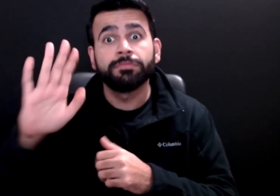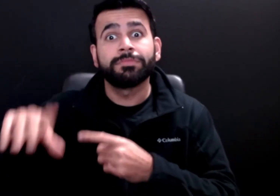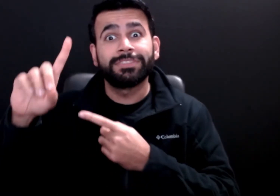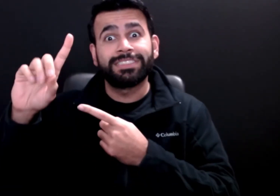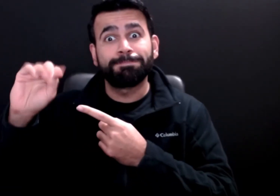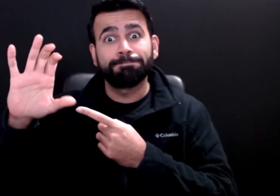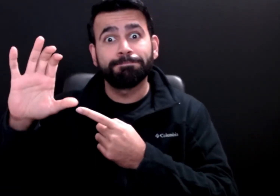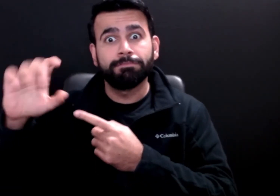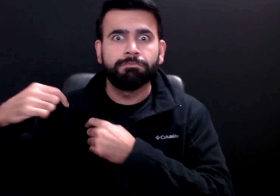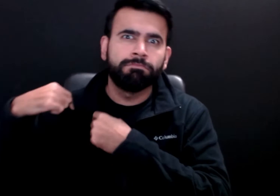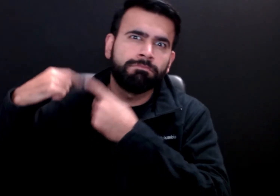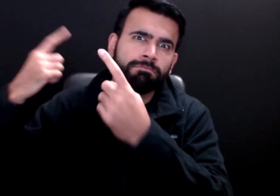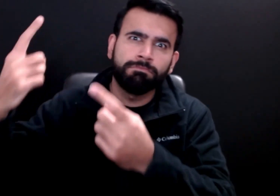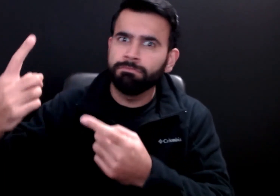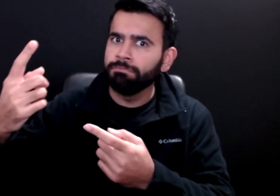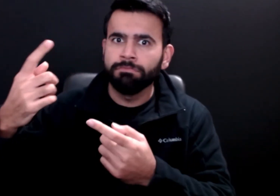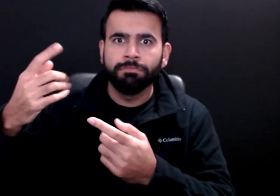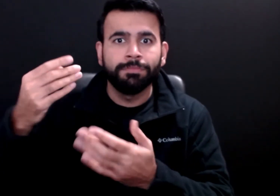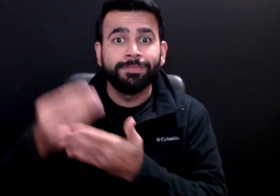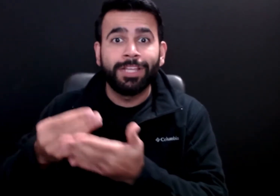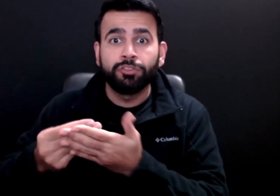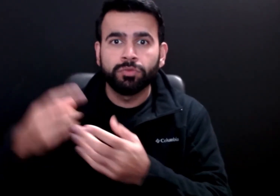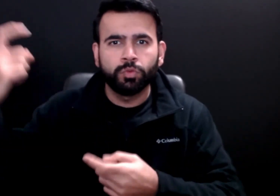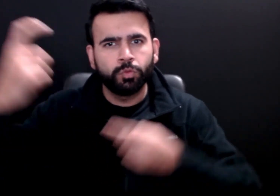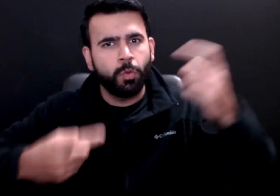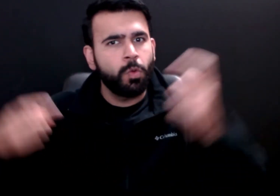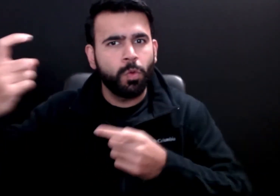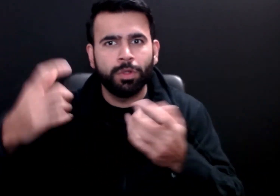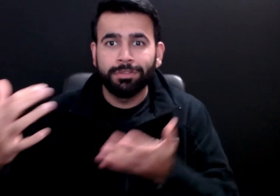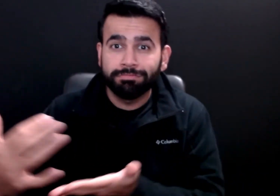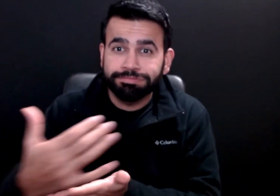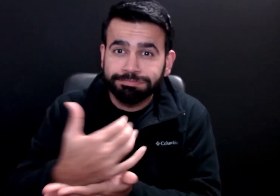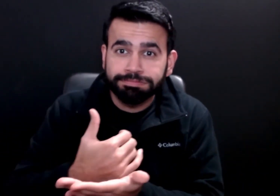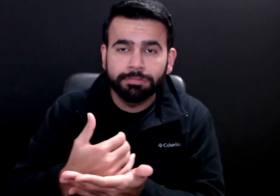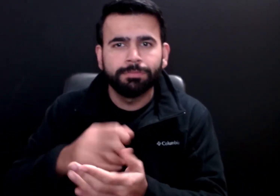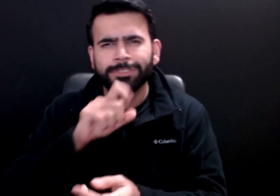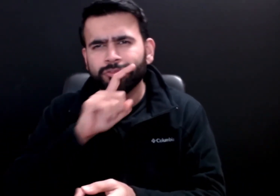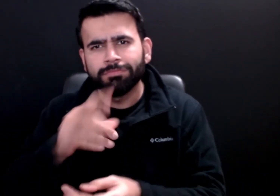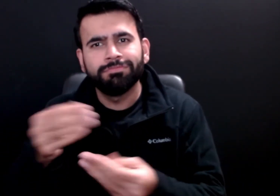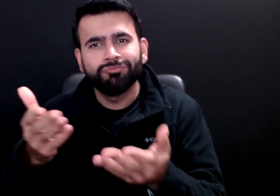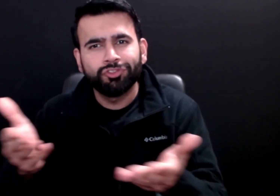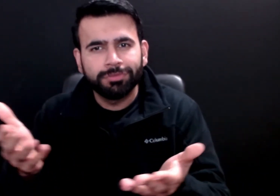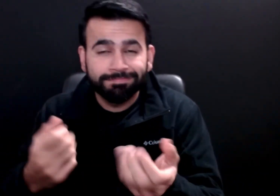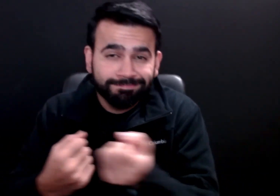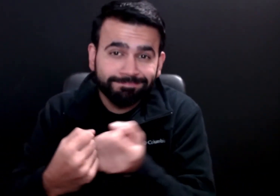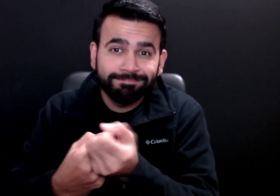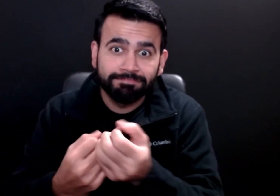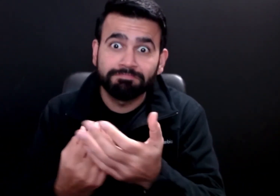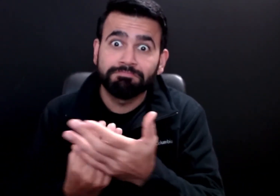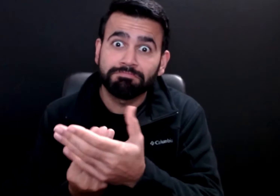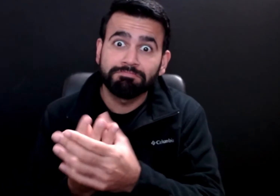[Zobaib]: DMC has operated over the years on financial contributions